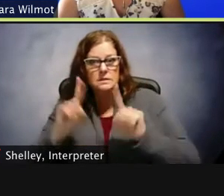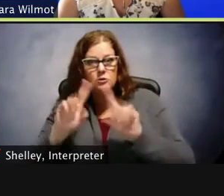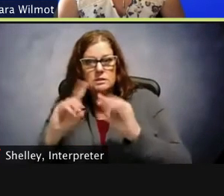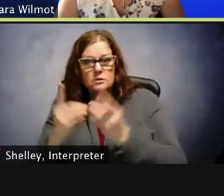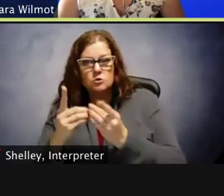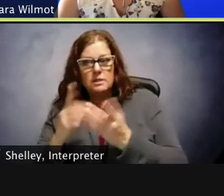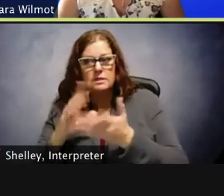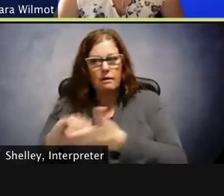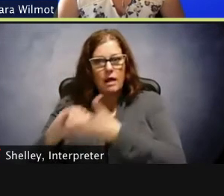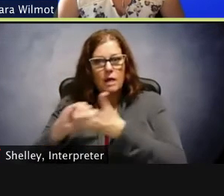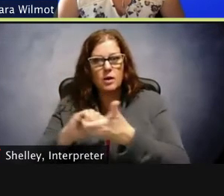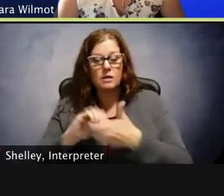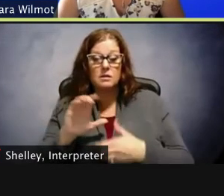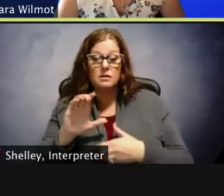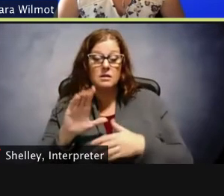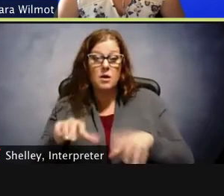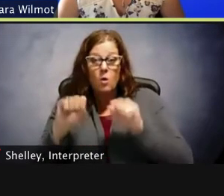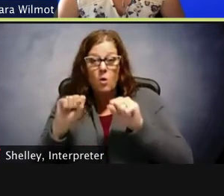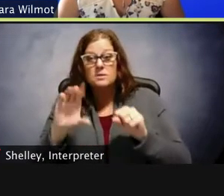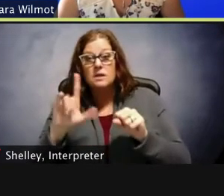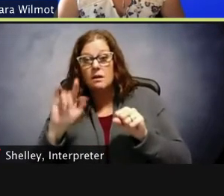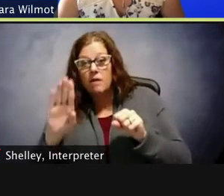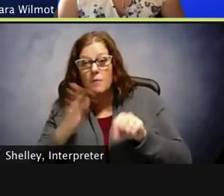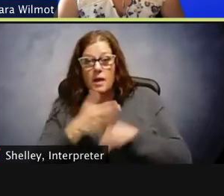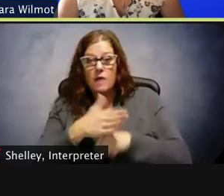Have clubs or after school programs where the students get together with peers.